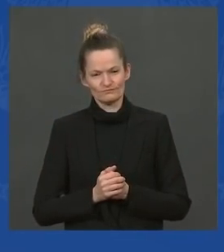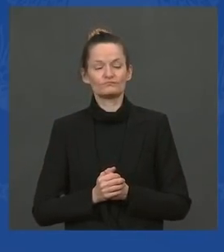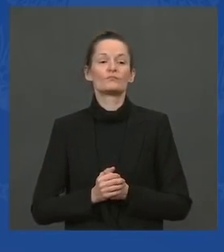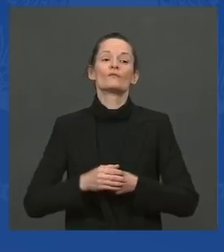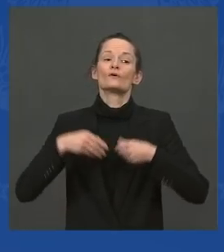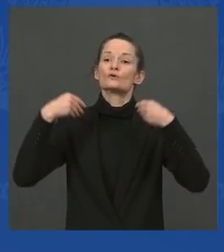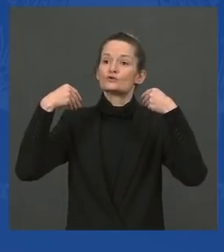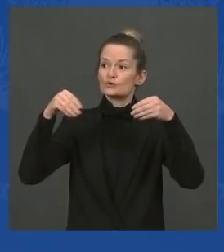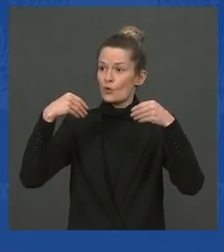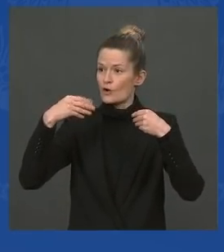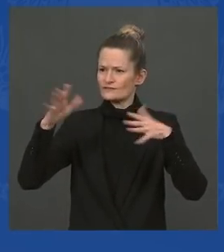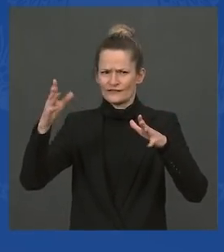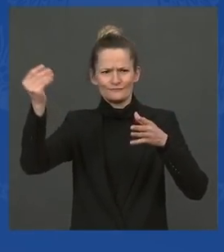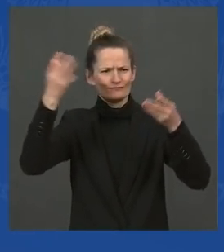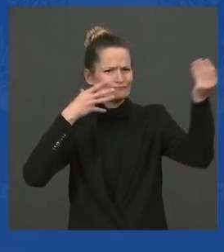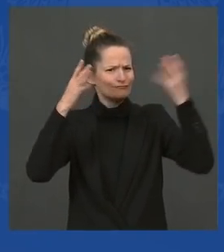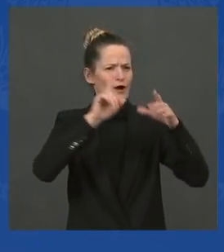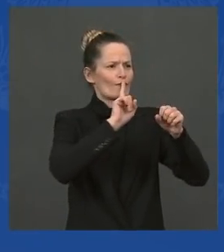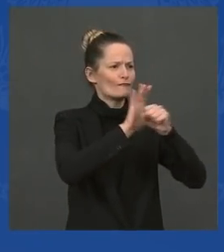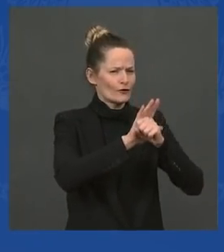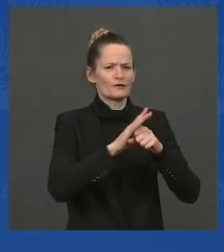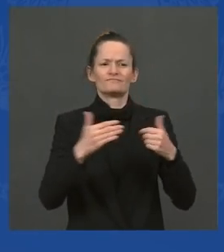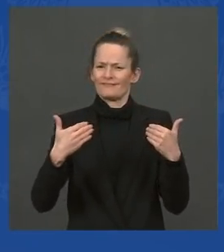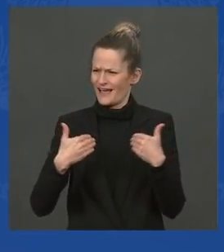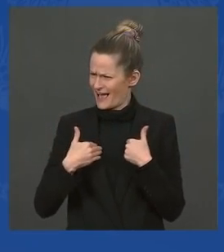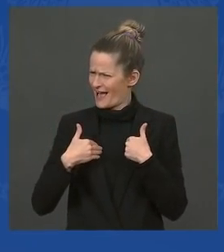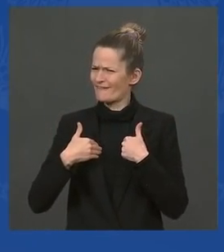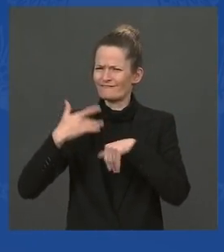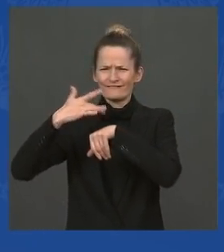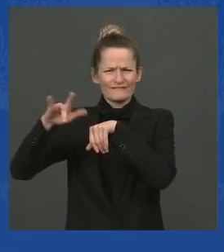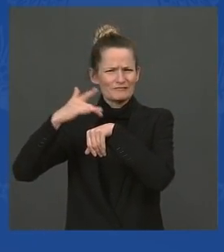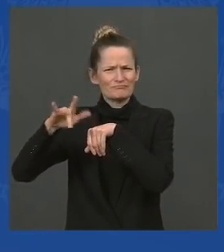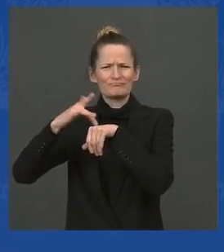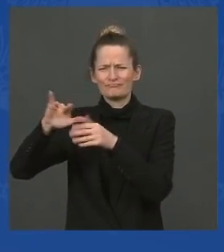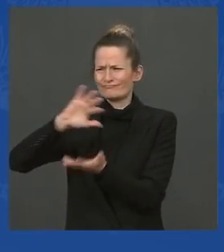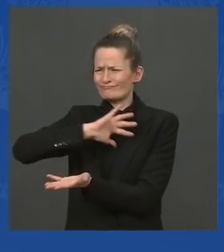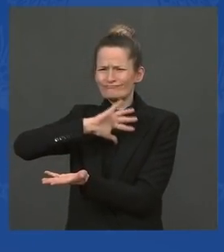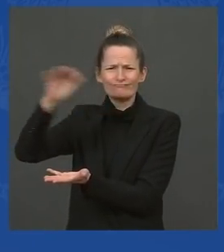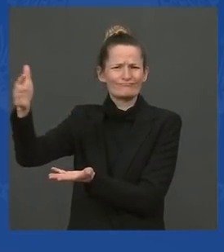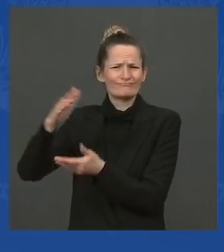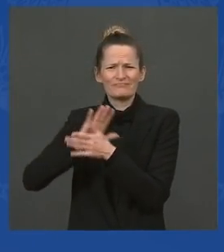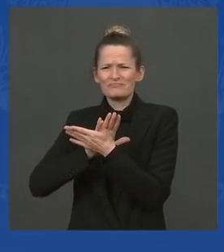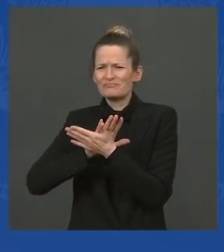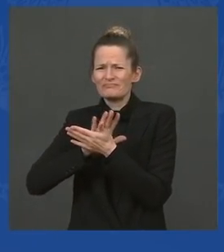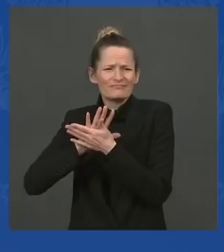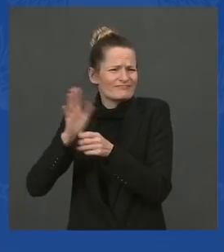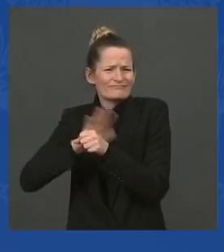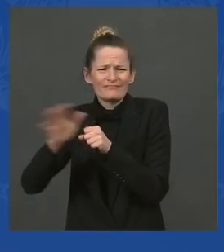will be well-stocked in stores this holiday season. And that's good news for those moms and dads who are worried about